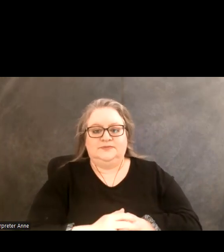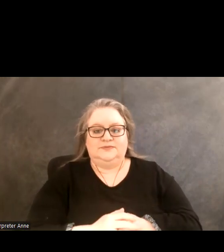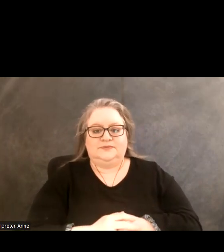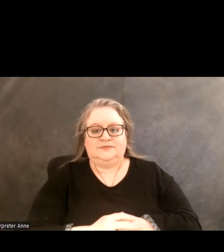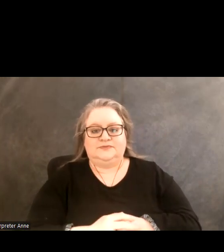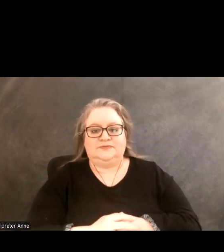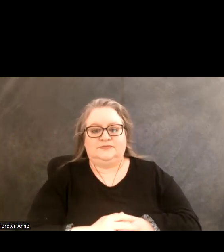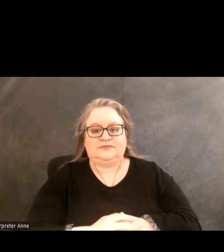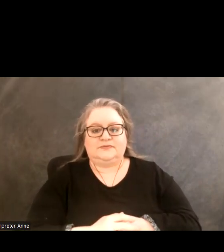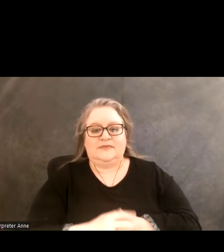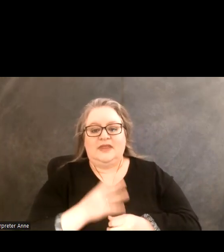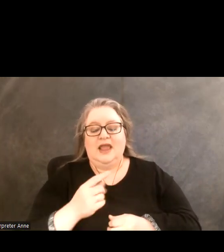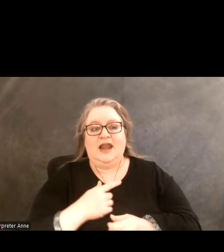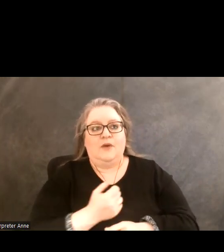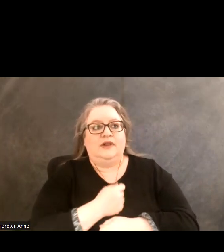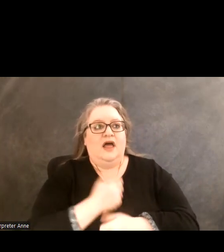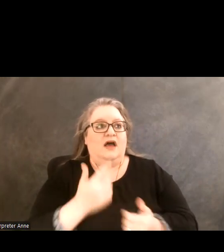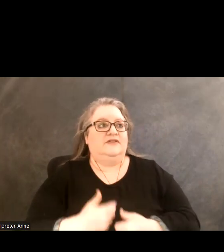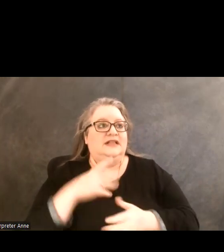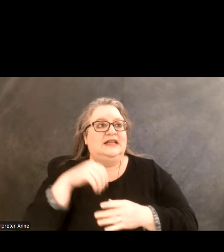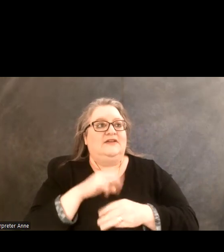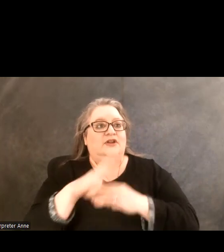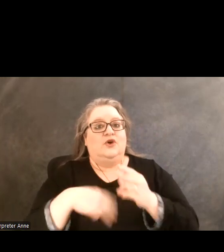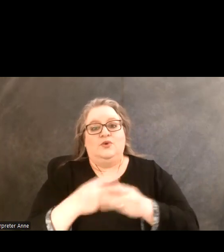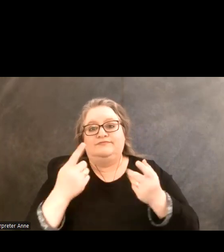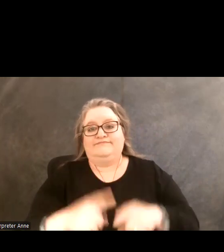would love to live in a world where we don't have a scarcity